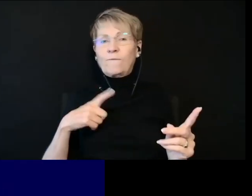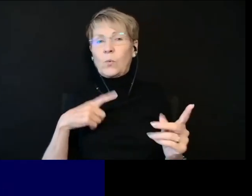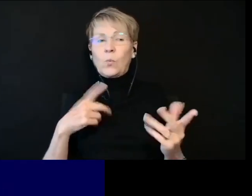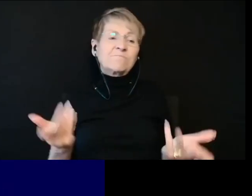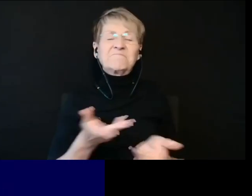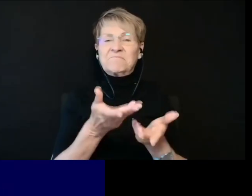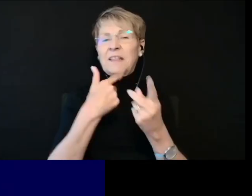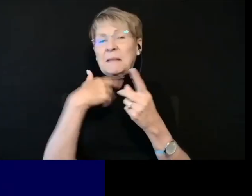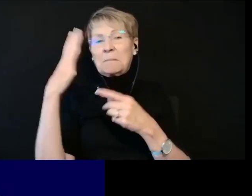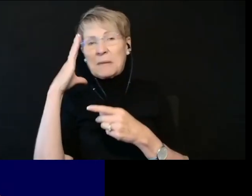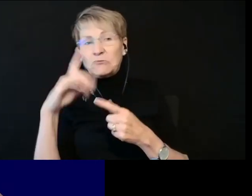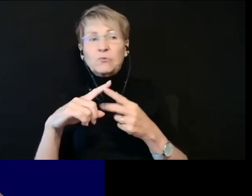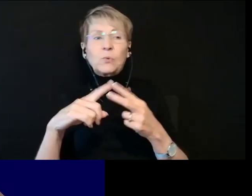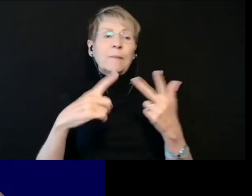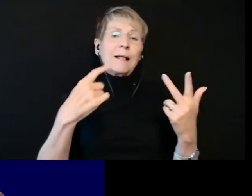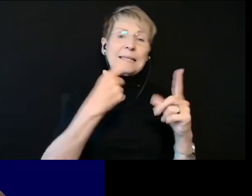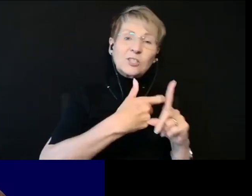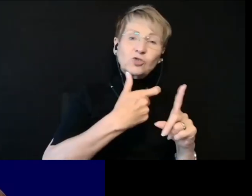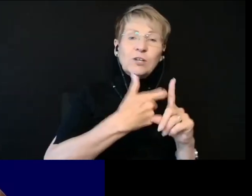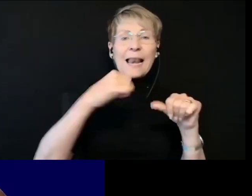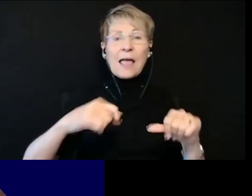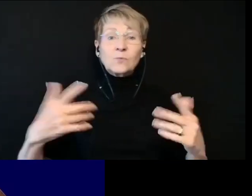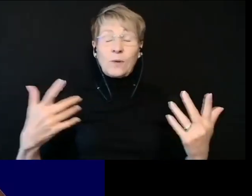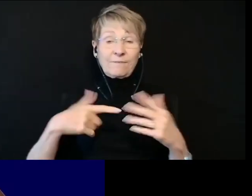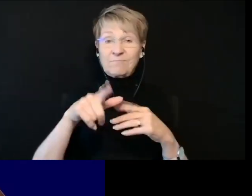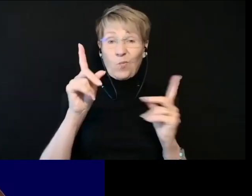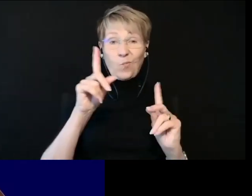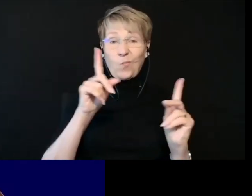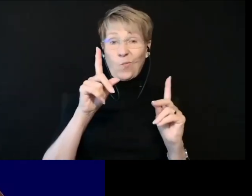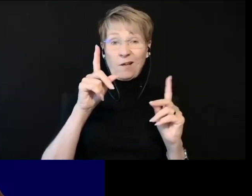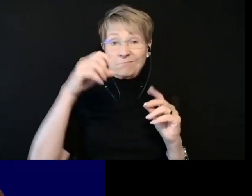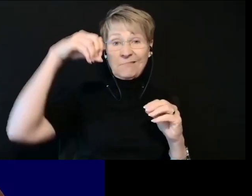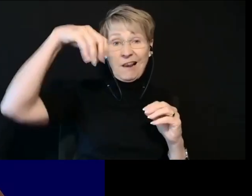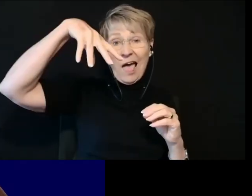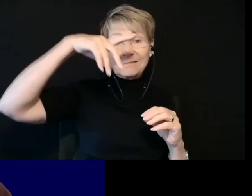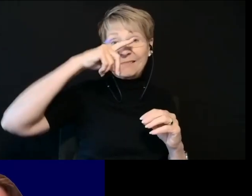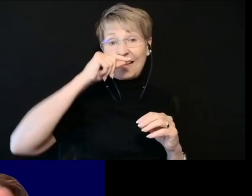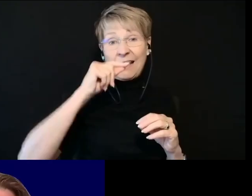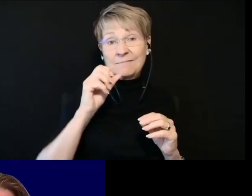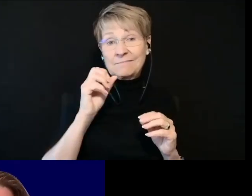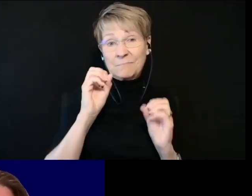It’s Melanie speaking. Great, thanks. Do orthoptist reports ever include recommendations